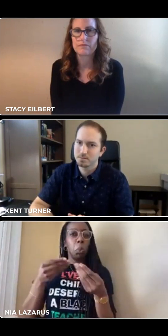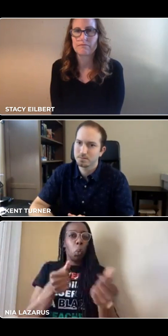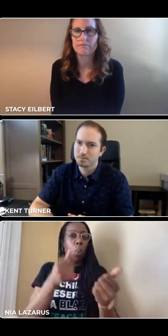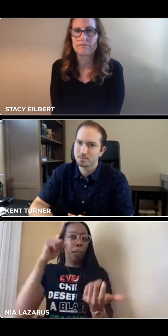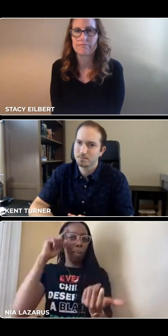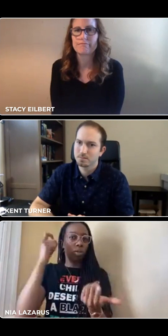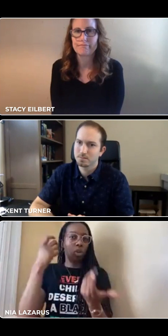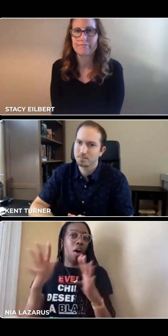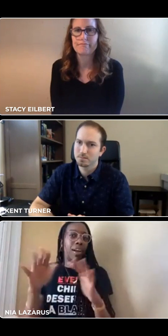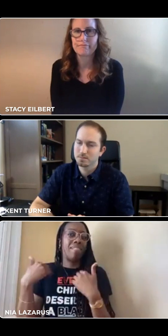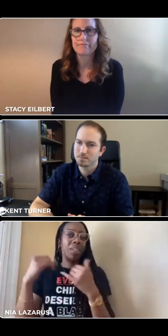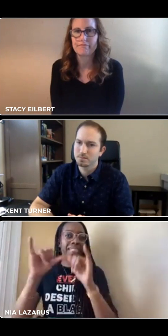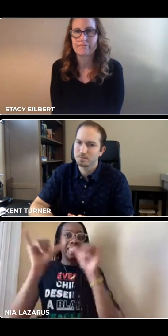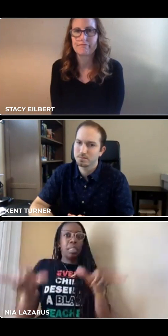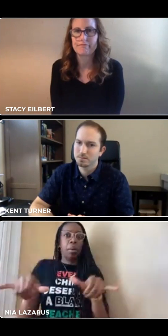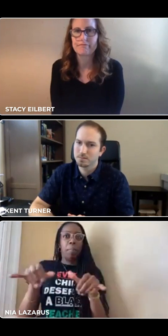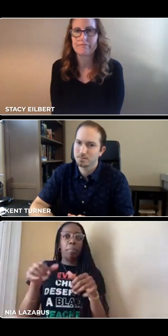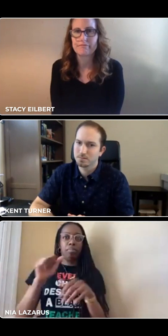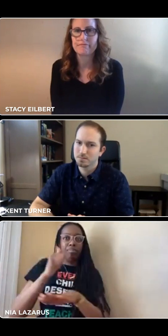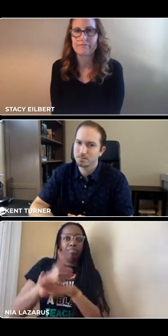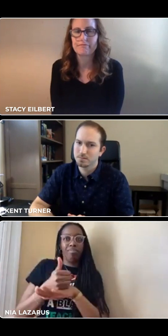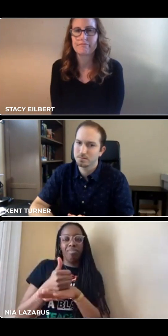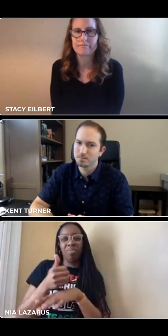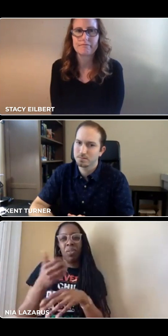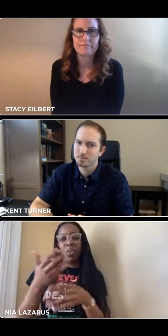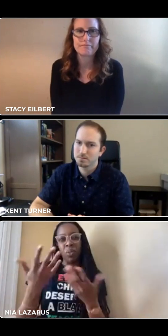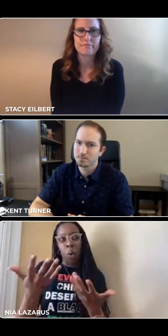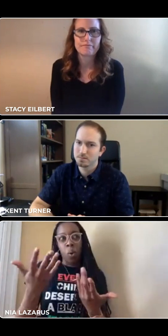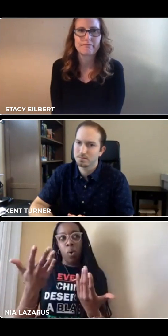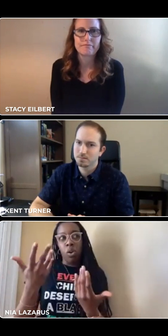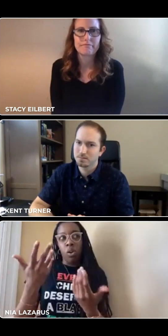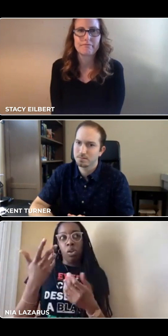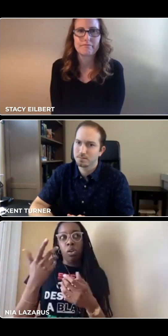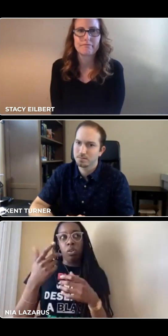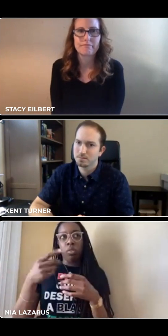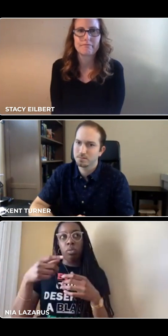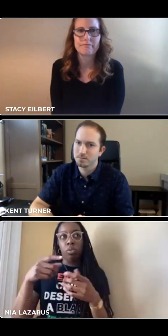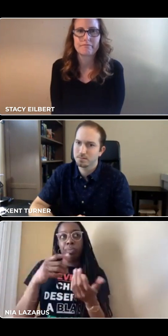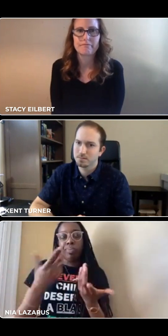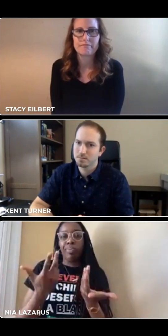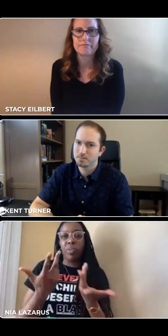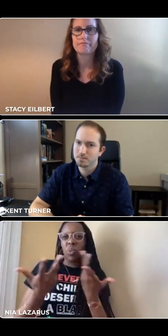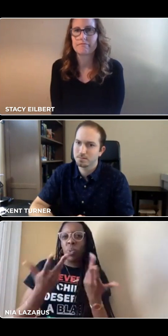transition was fairly smooth and fluid because they already had a system in place.